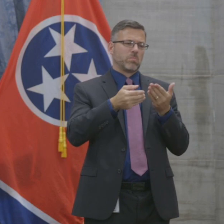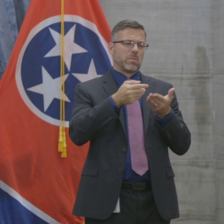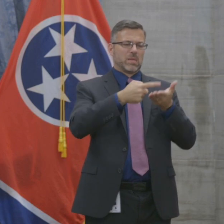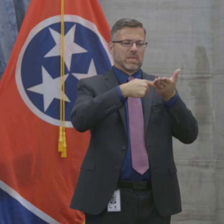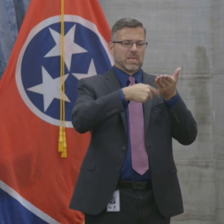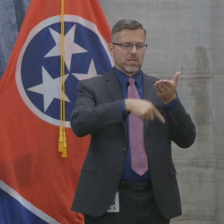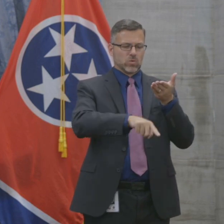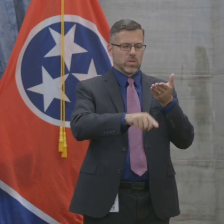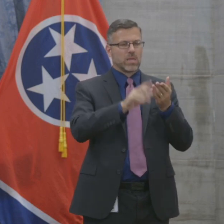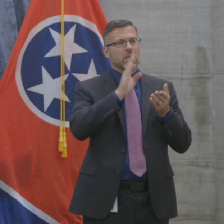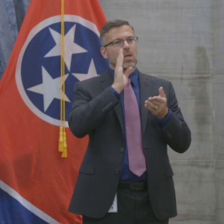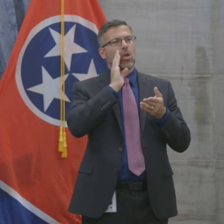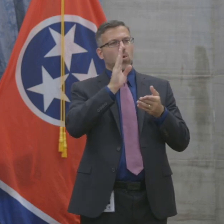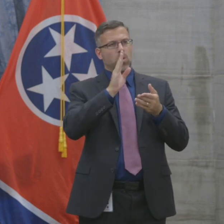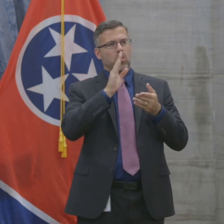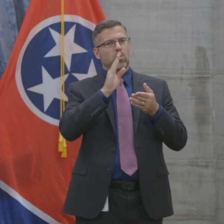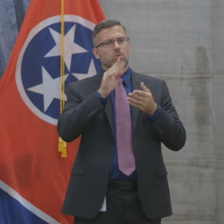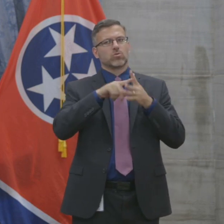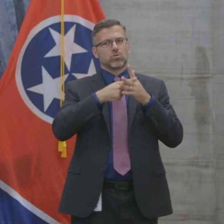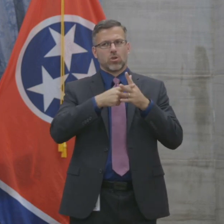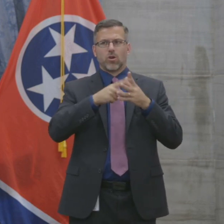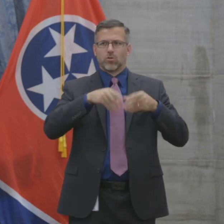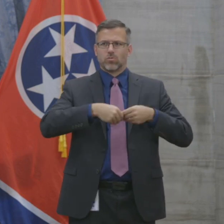the lost wage assistance -- wage assistance grant over the